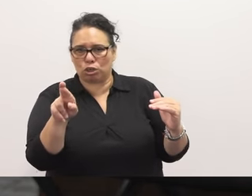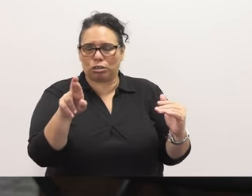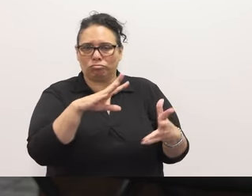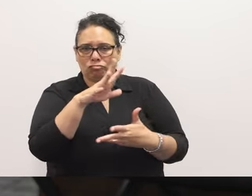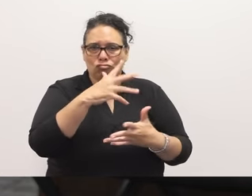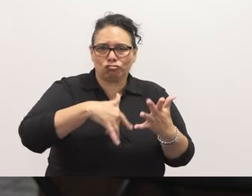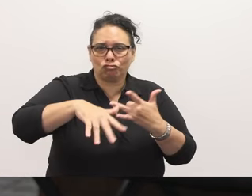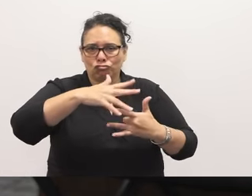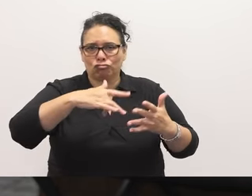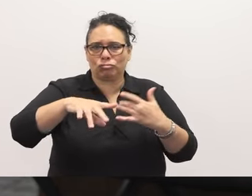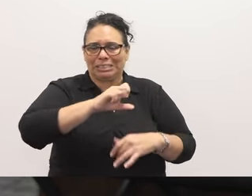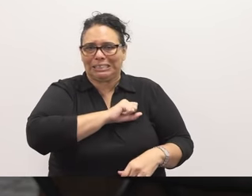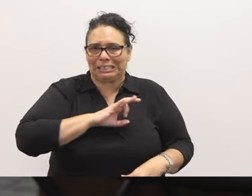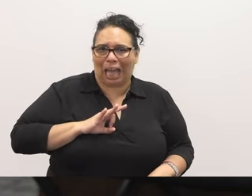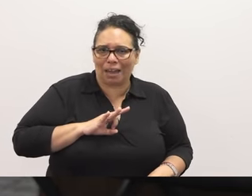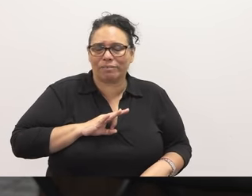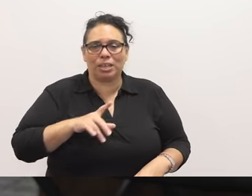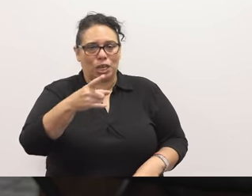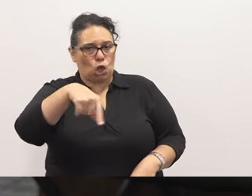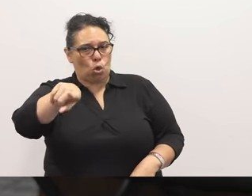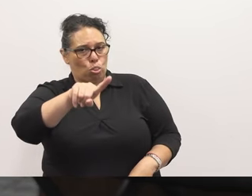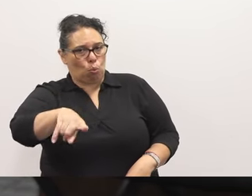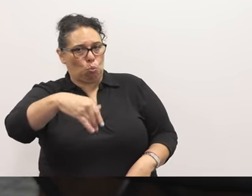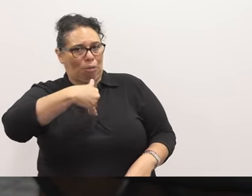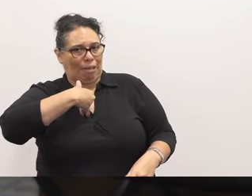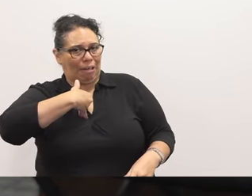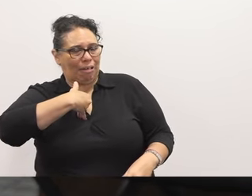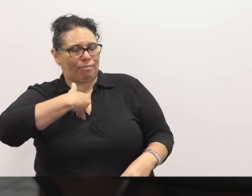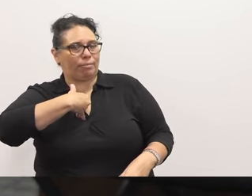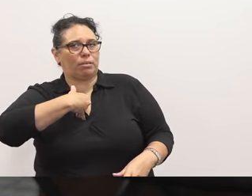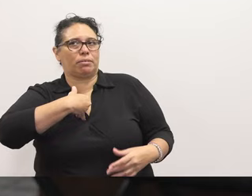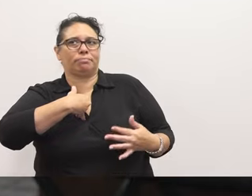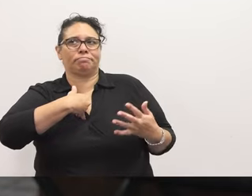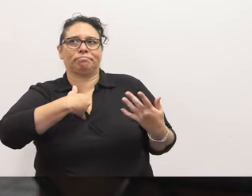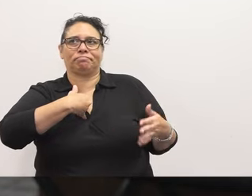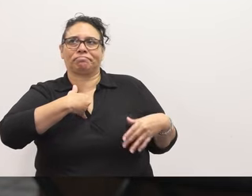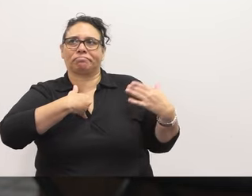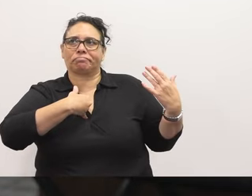and those that have a cultural understanding